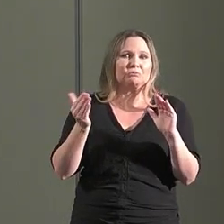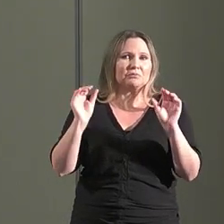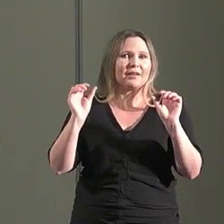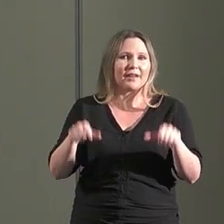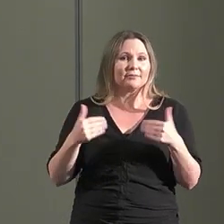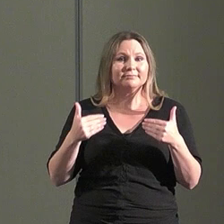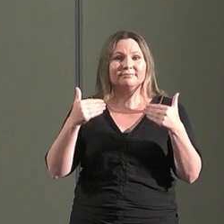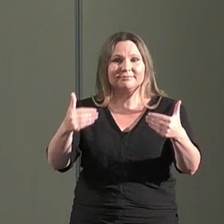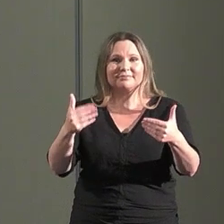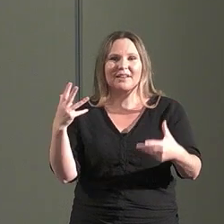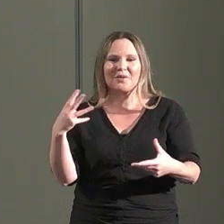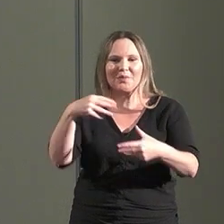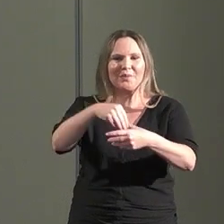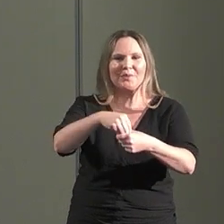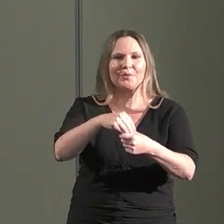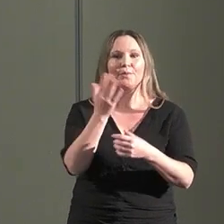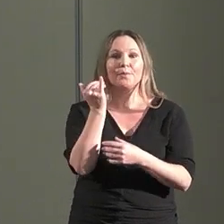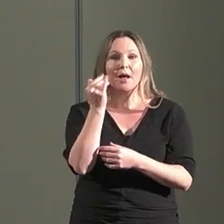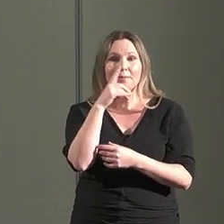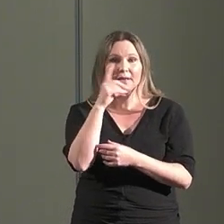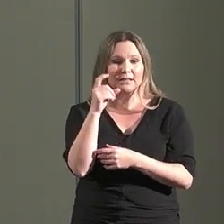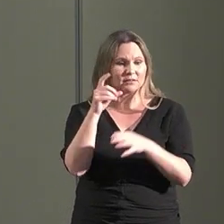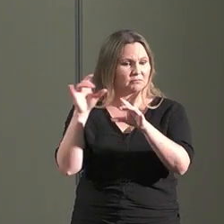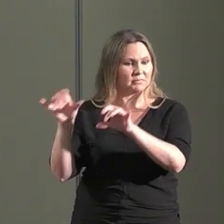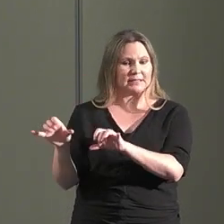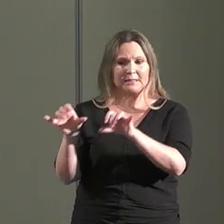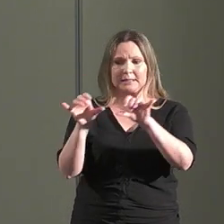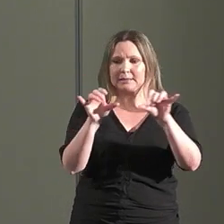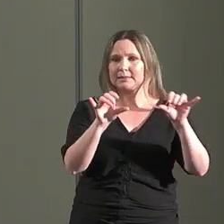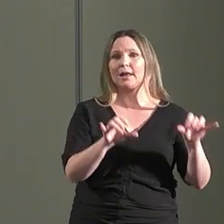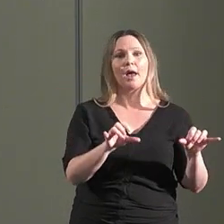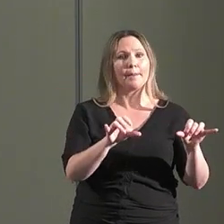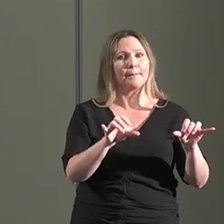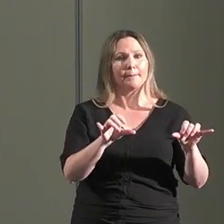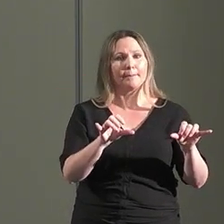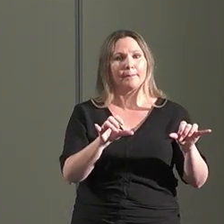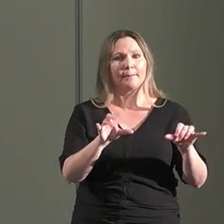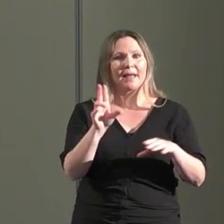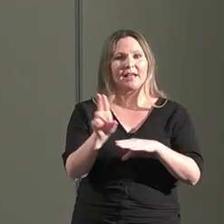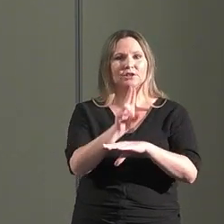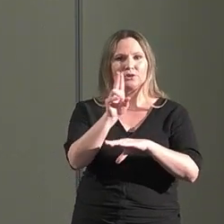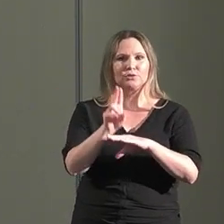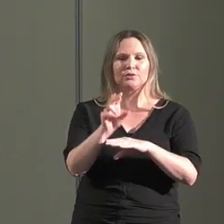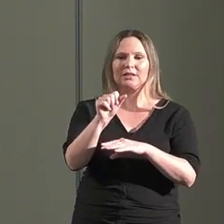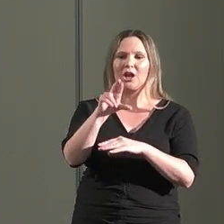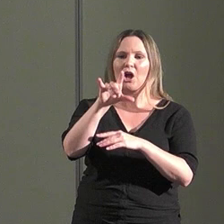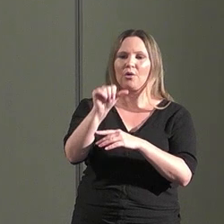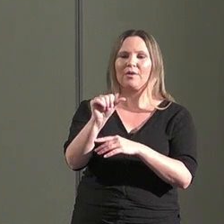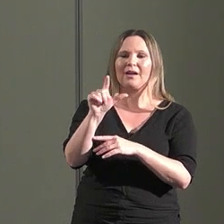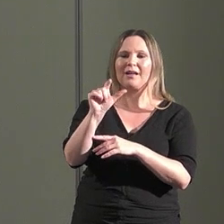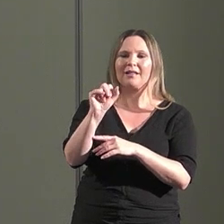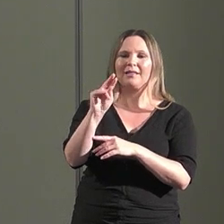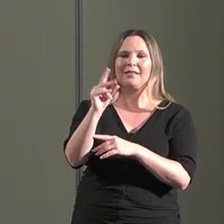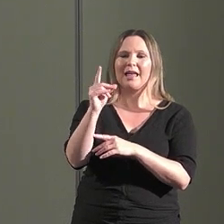Because it is the same thing. As using an ARIA landmark region.